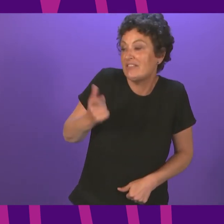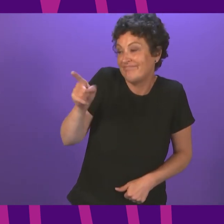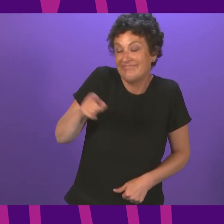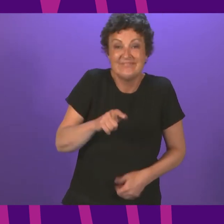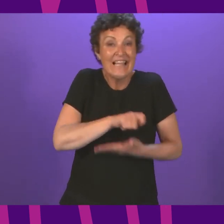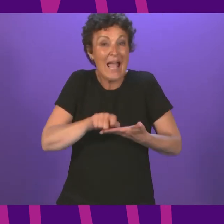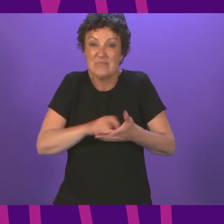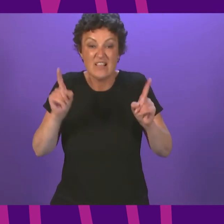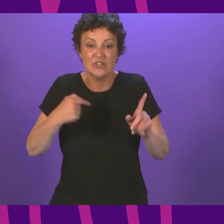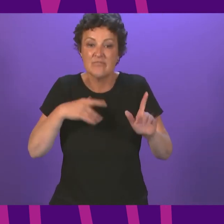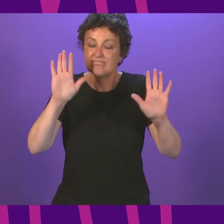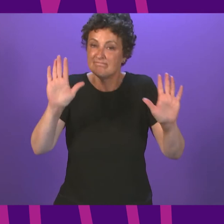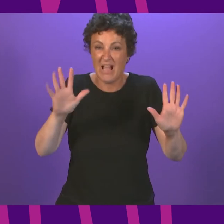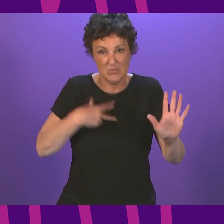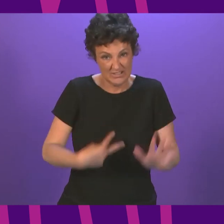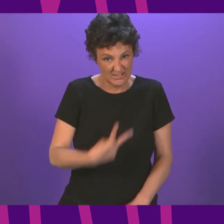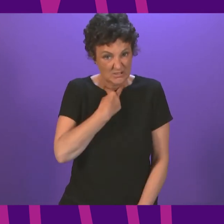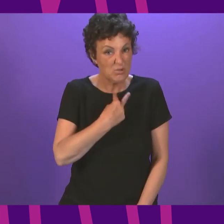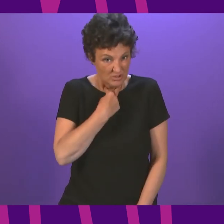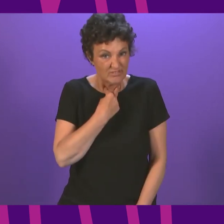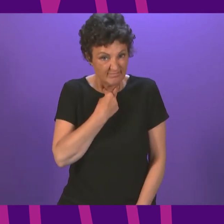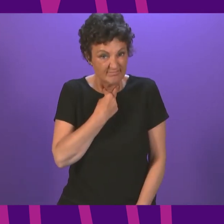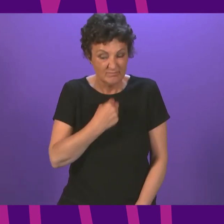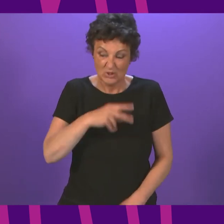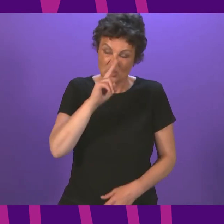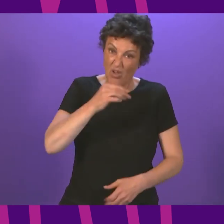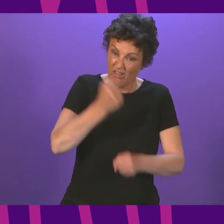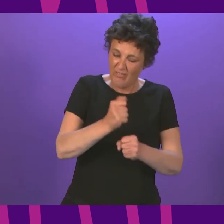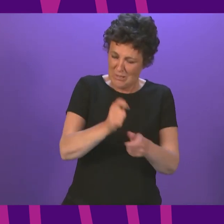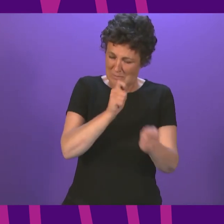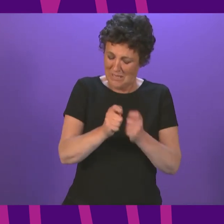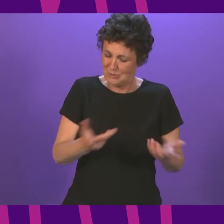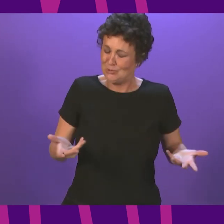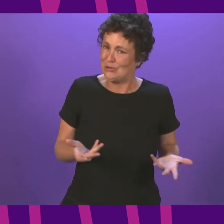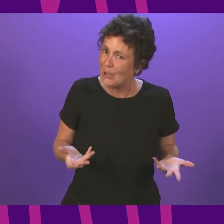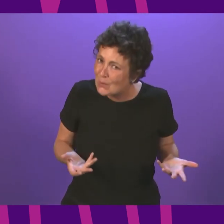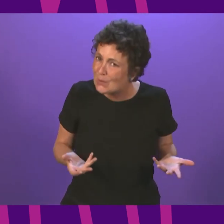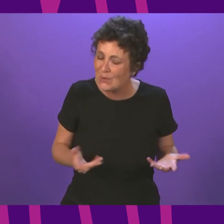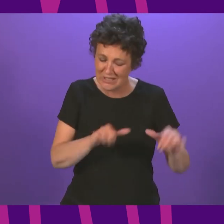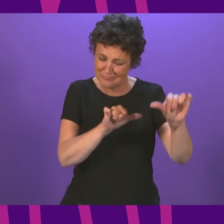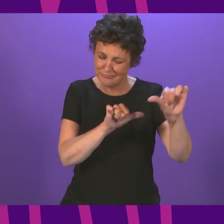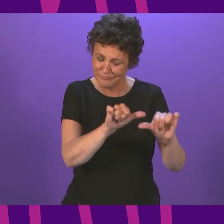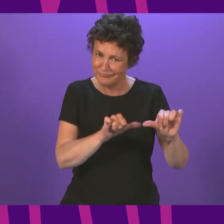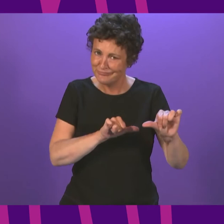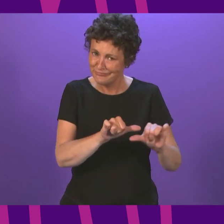to hear me say that I was slightly disappointed when I saw the Government’s amendments earlier today, with their limited provisions on reporting requirements.